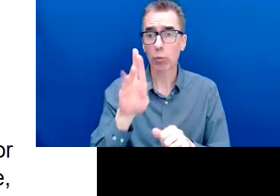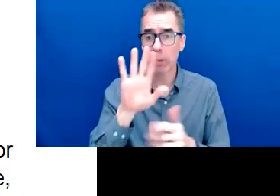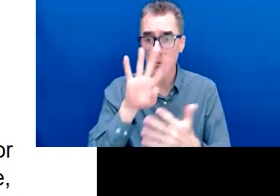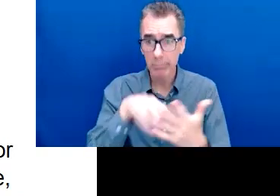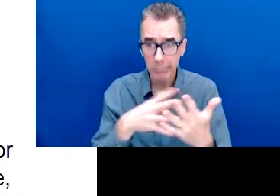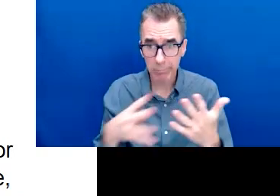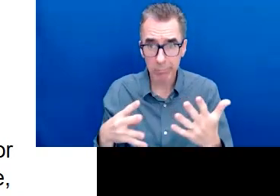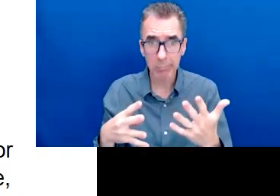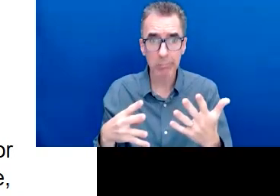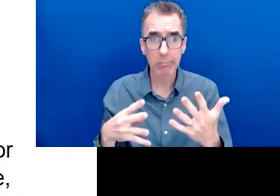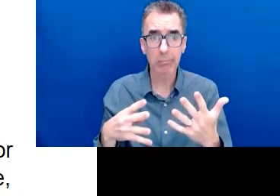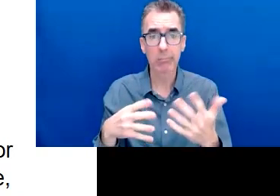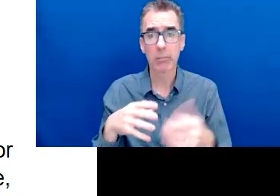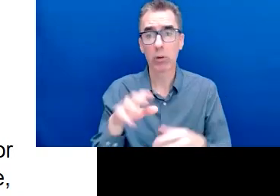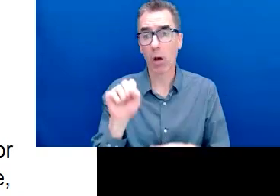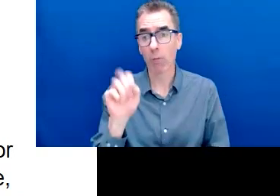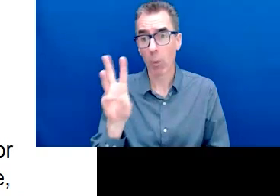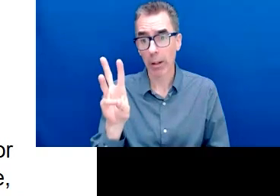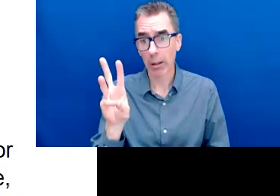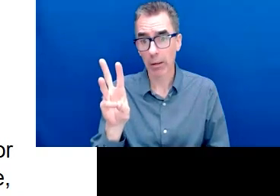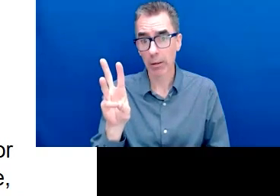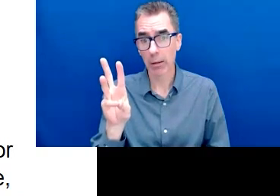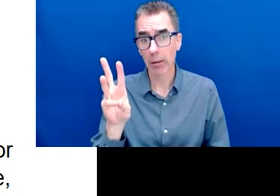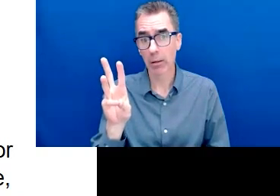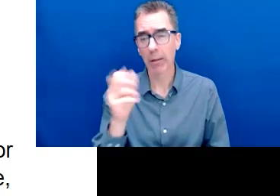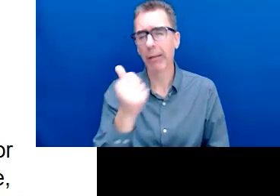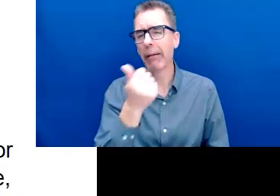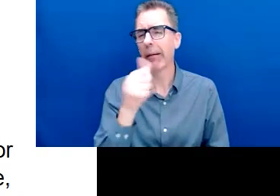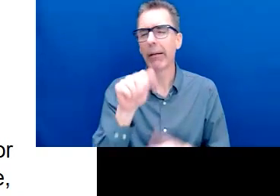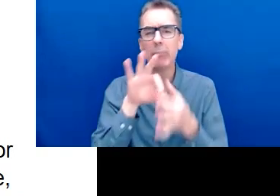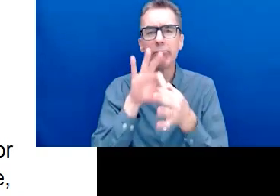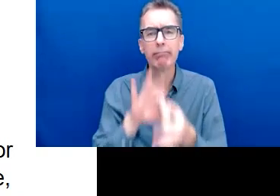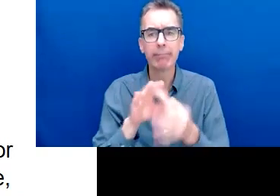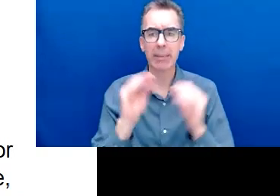you know, software, any, instructional material. Okay.